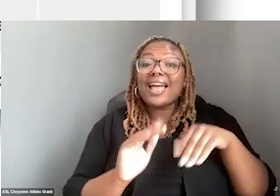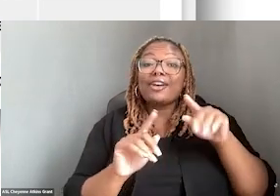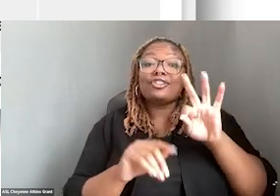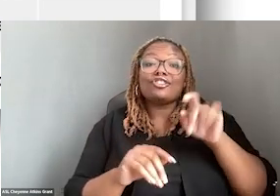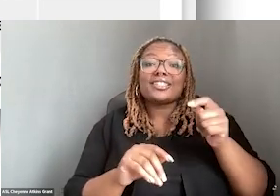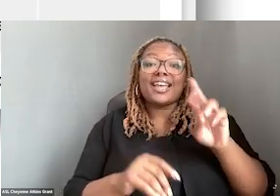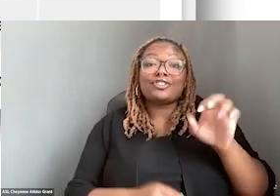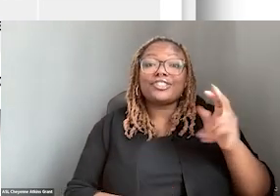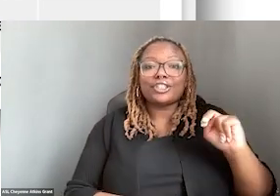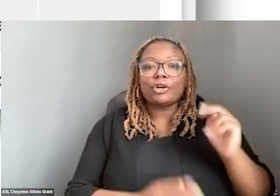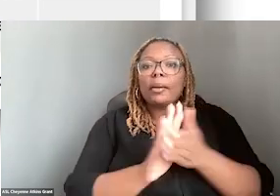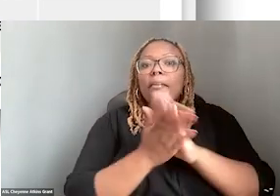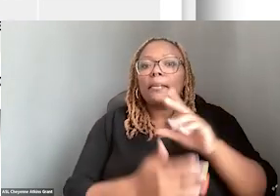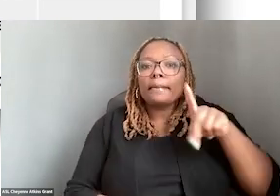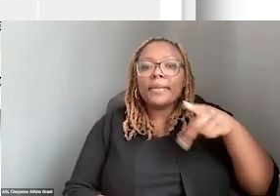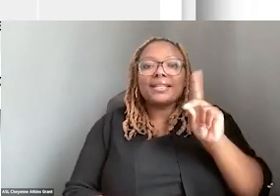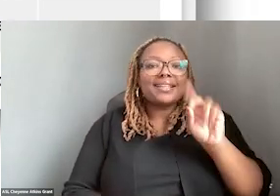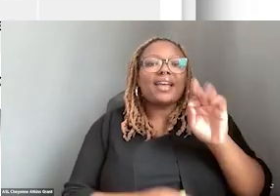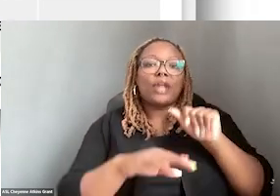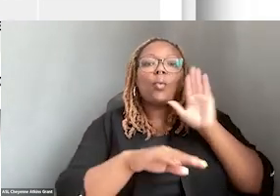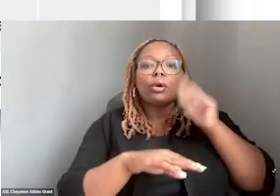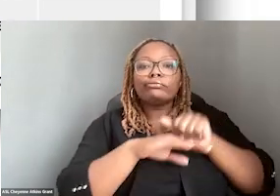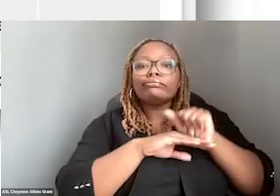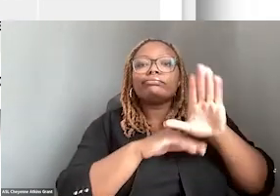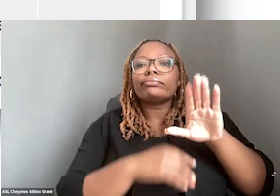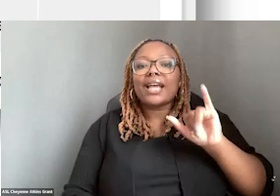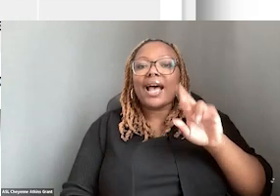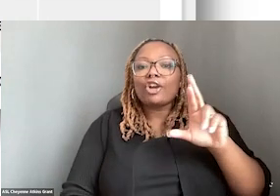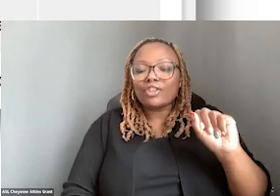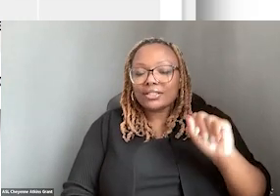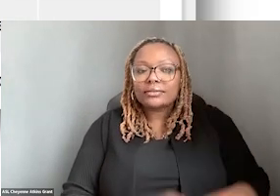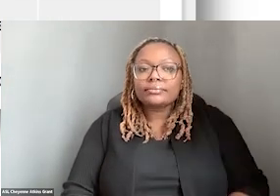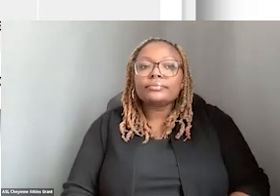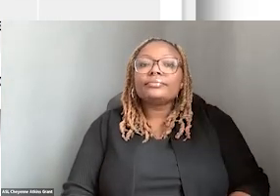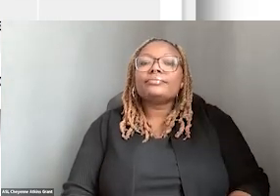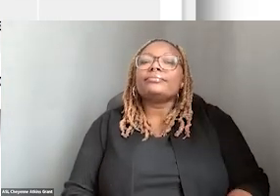which is a PDF that gets submitted to the IRS. And think of SciENcv in the same way.